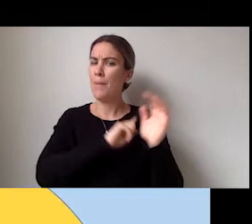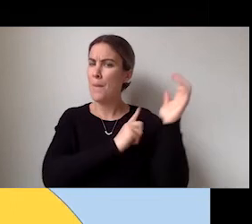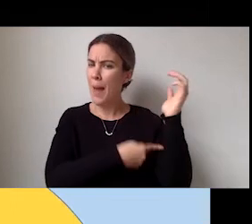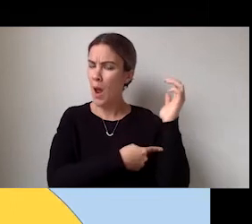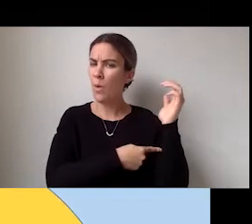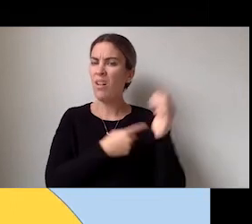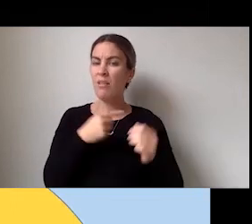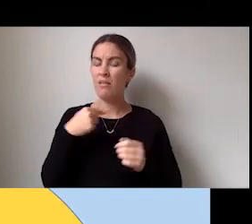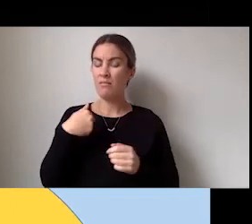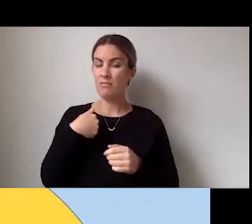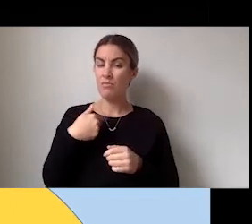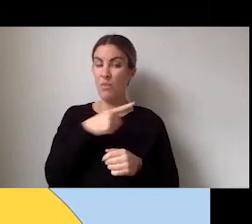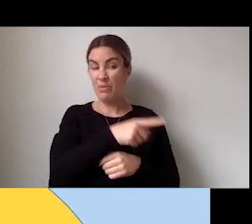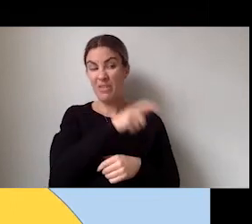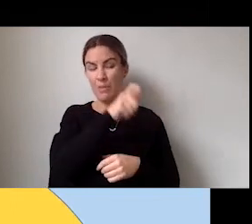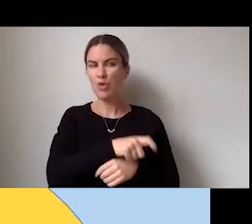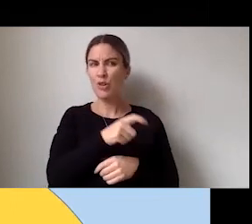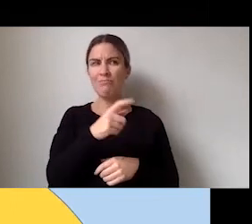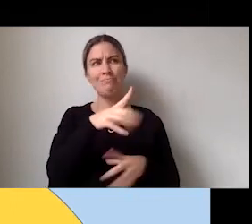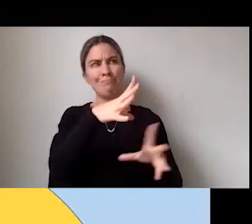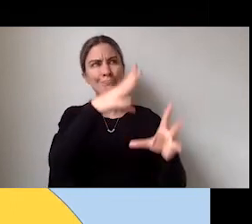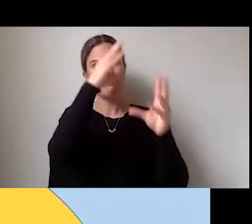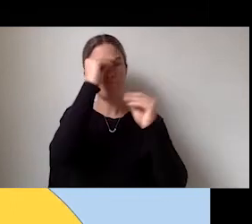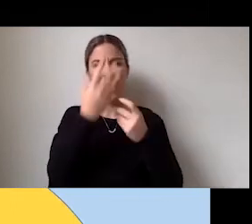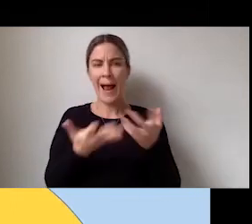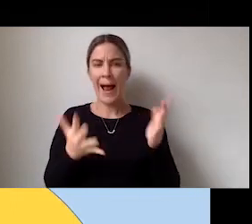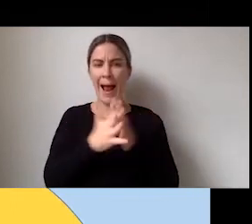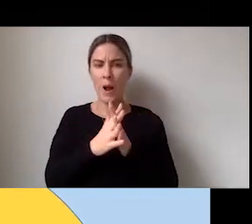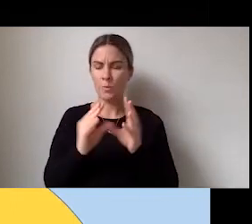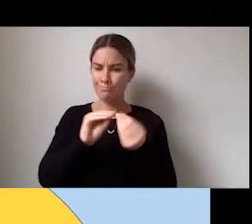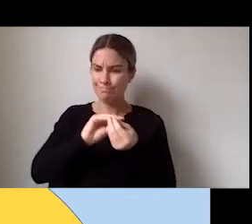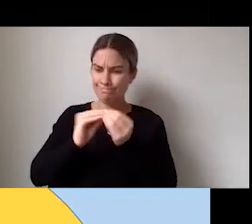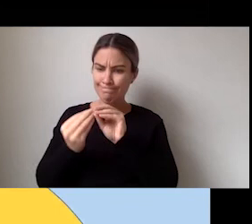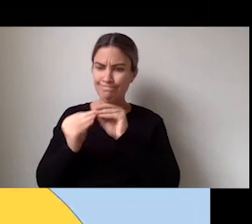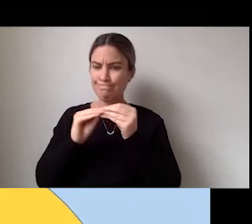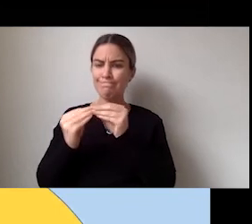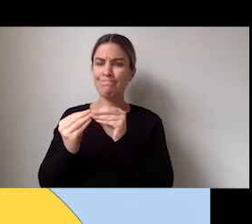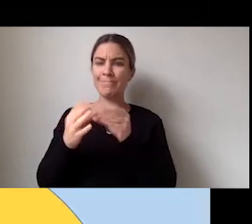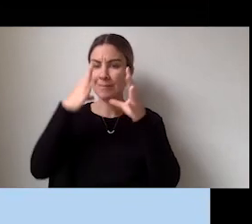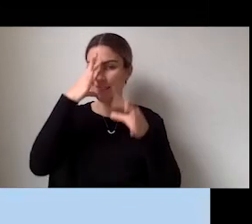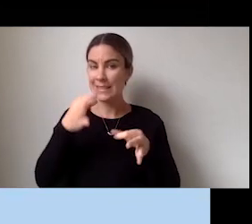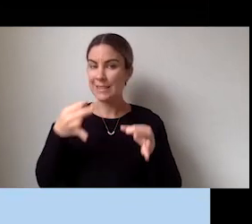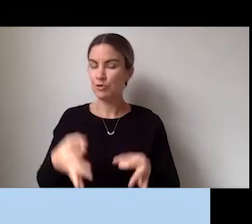decisions without using any kind of, like, power over.